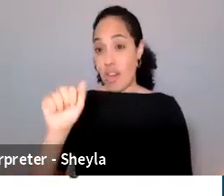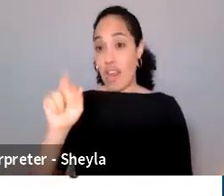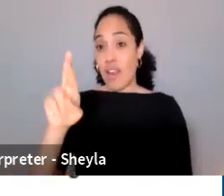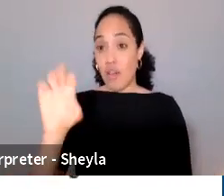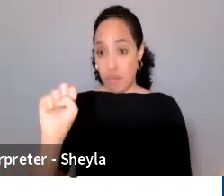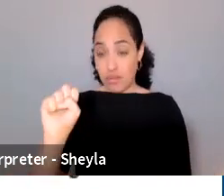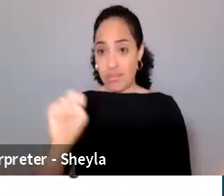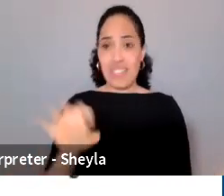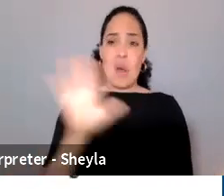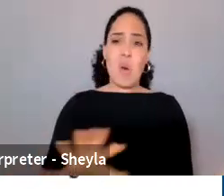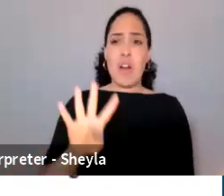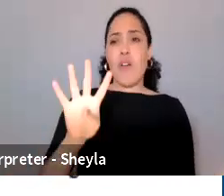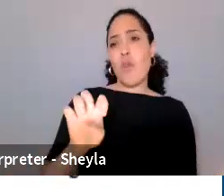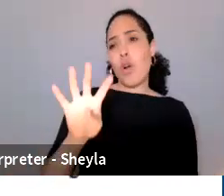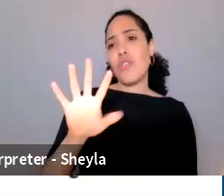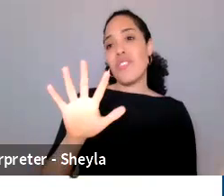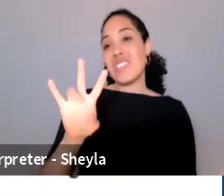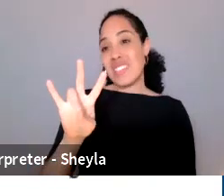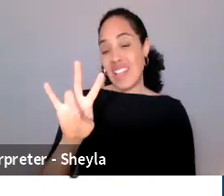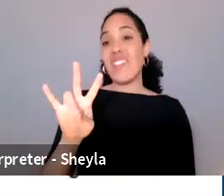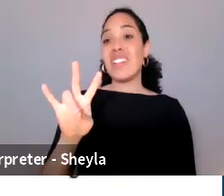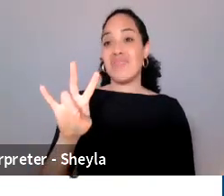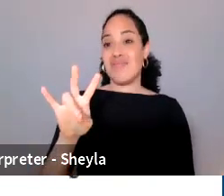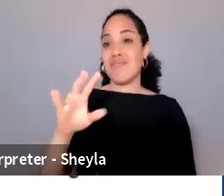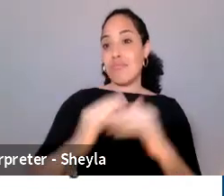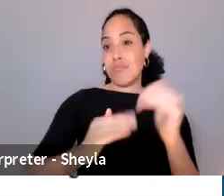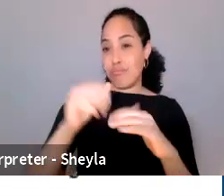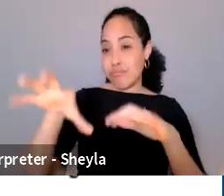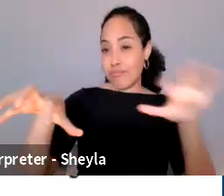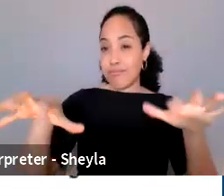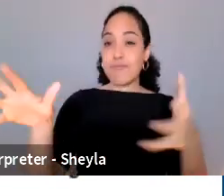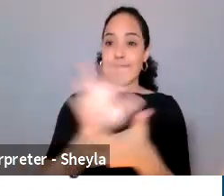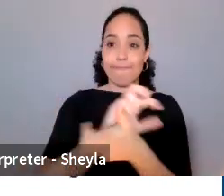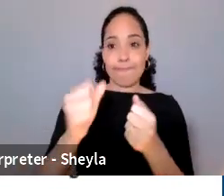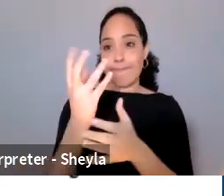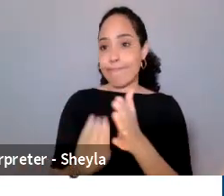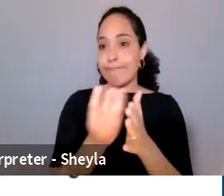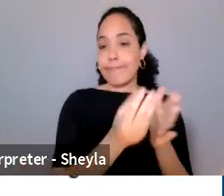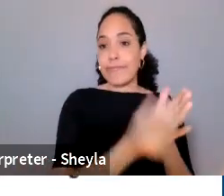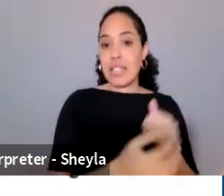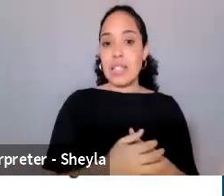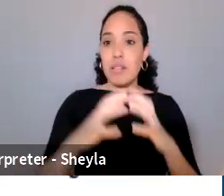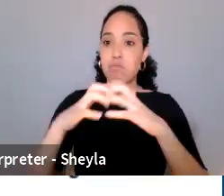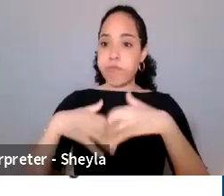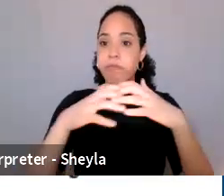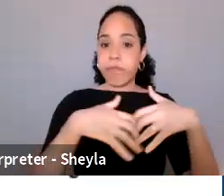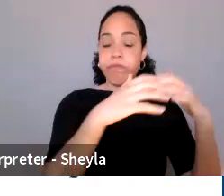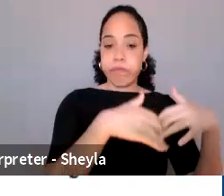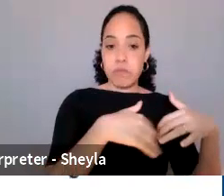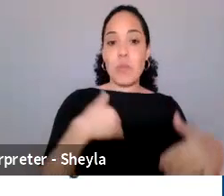lost during that fire um we know it was um human cause but the details of the fire are still under